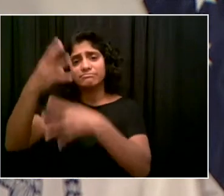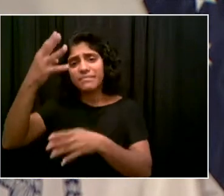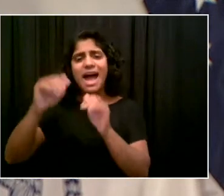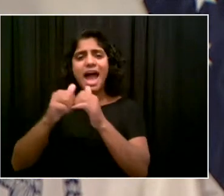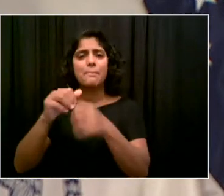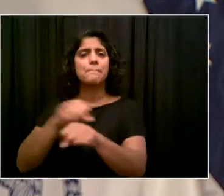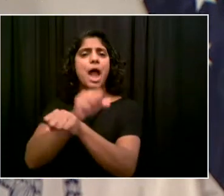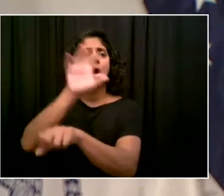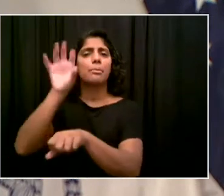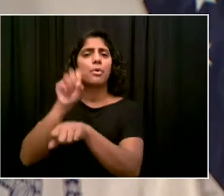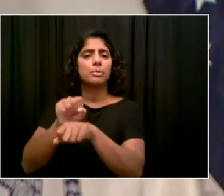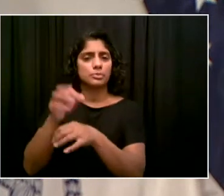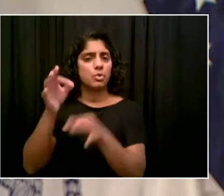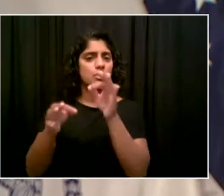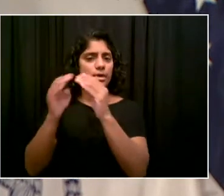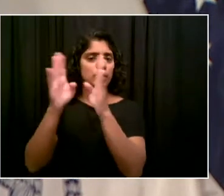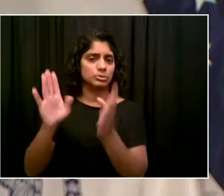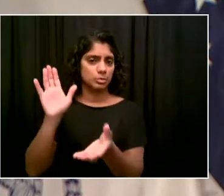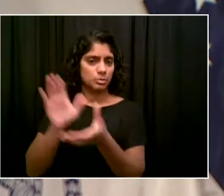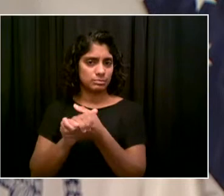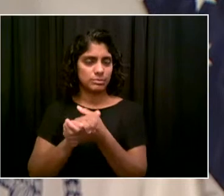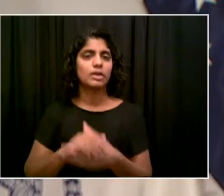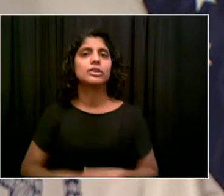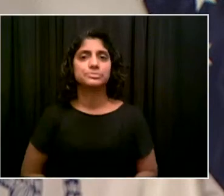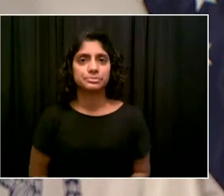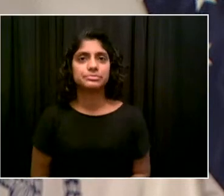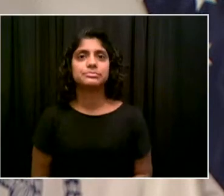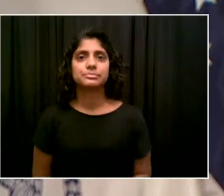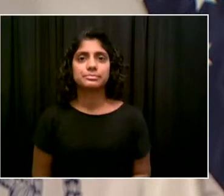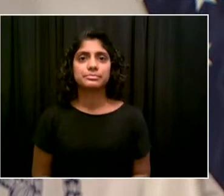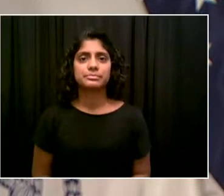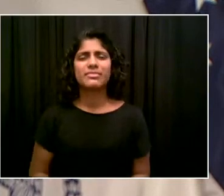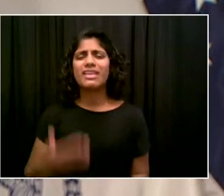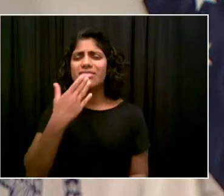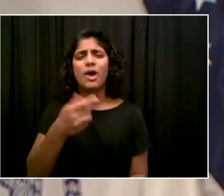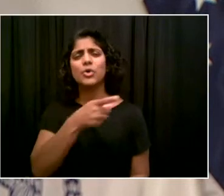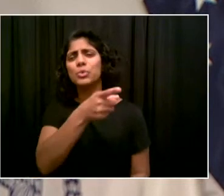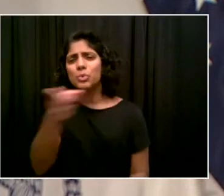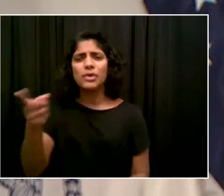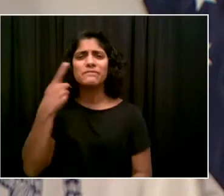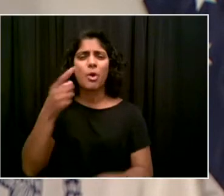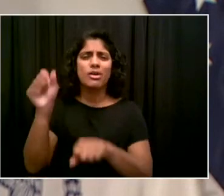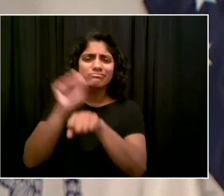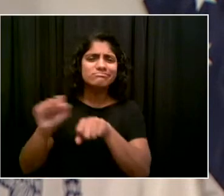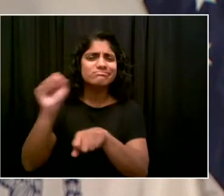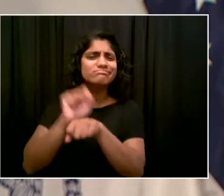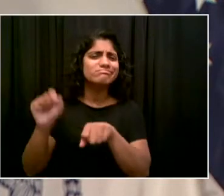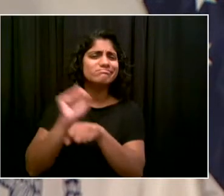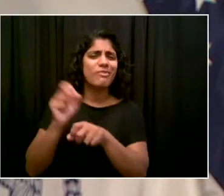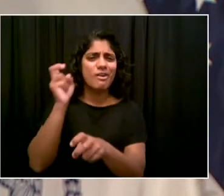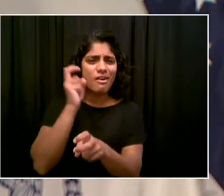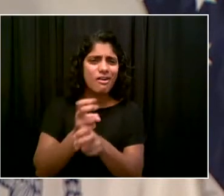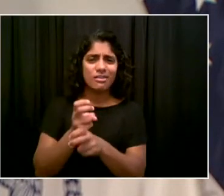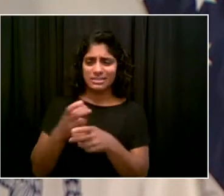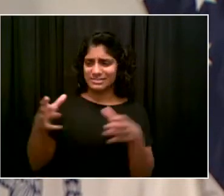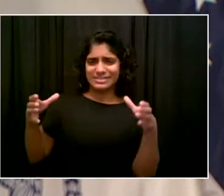WEDDINGS ARE COMING BACK. SPECIAL THANKS TO THE CITY